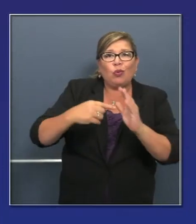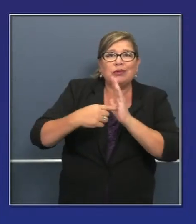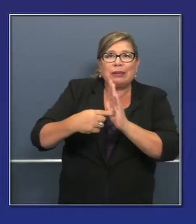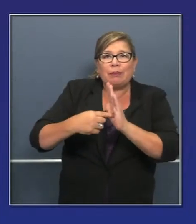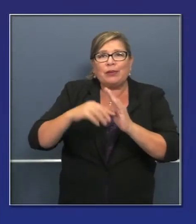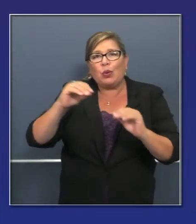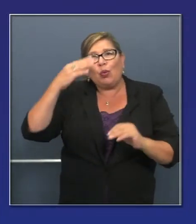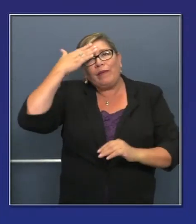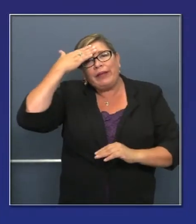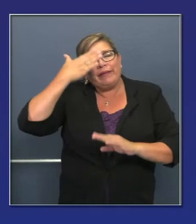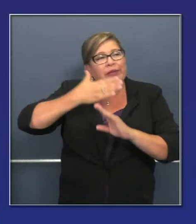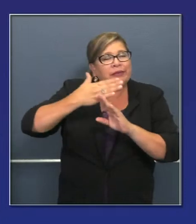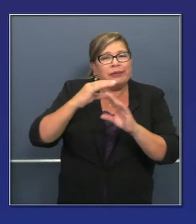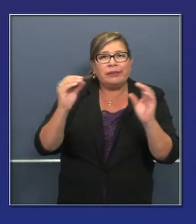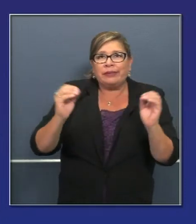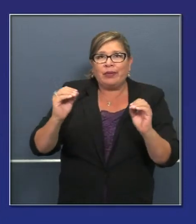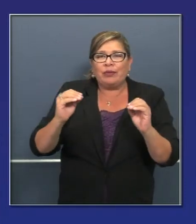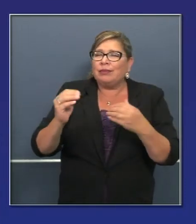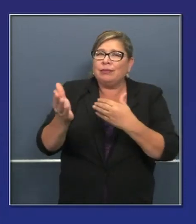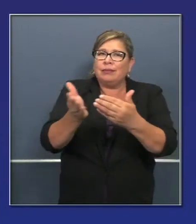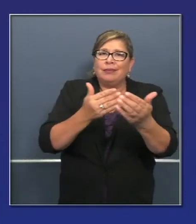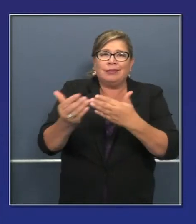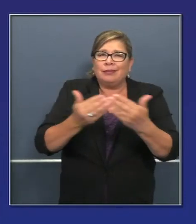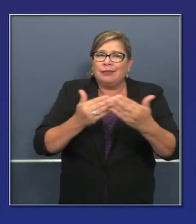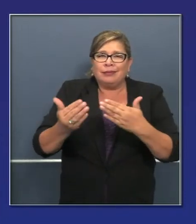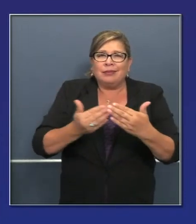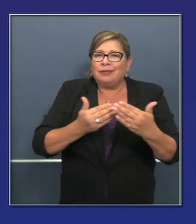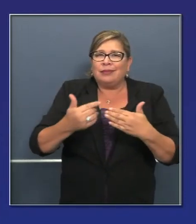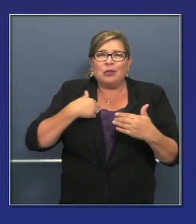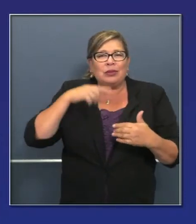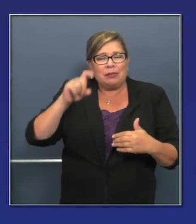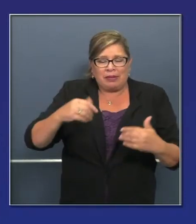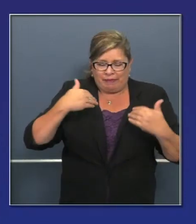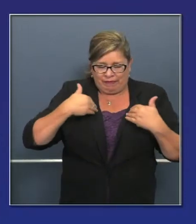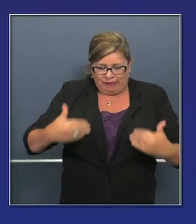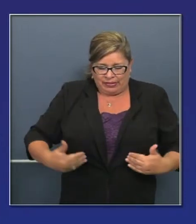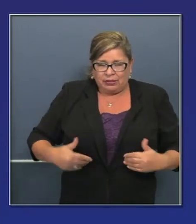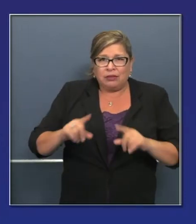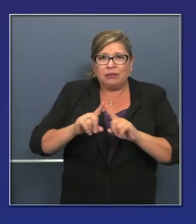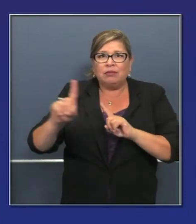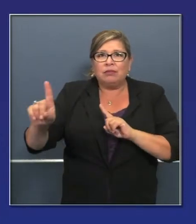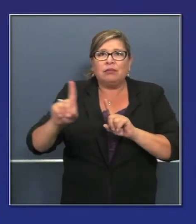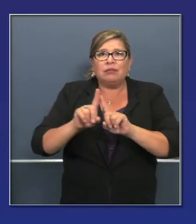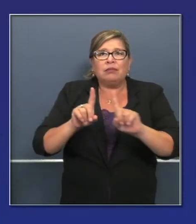be thoughtful if we want to slow the spread of the disease we've got a physically distance when